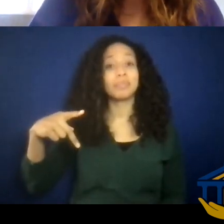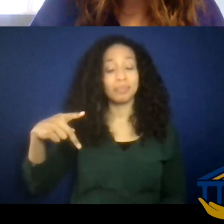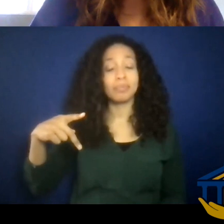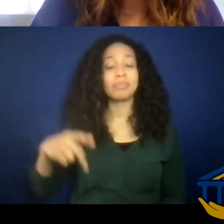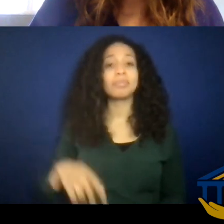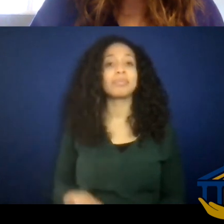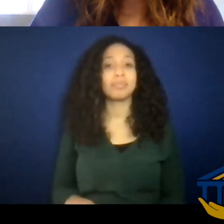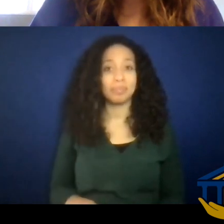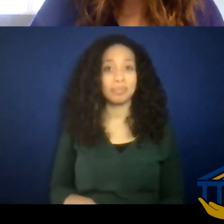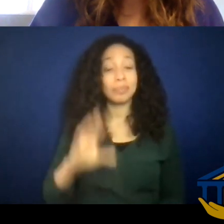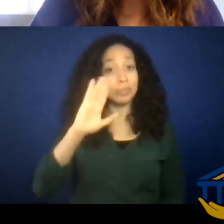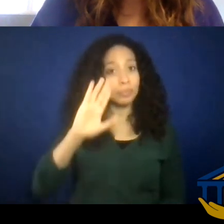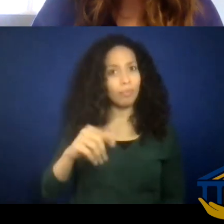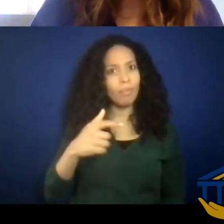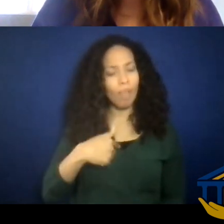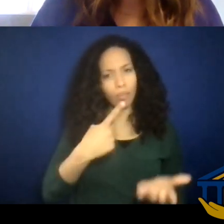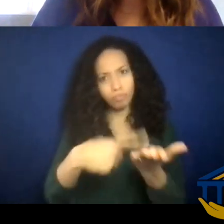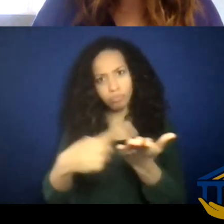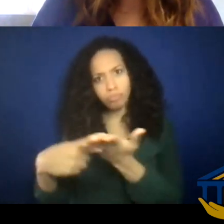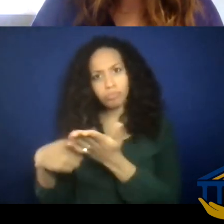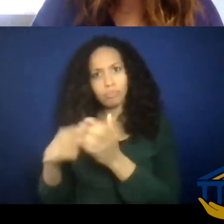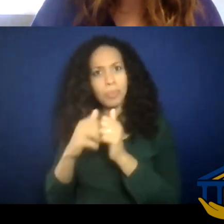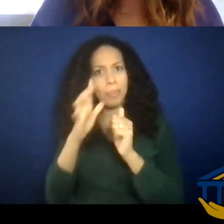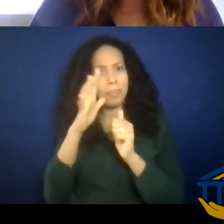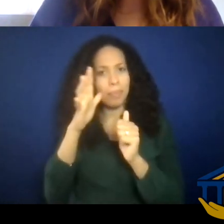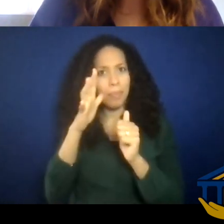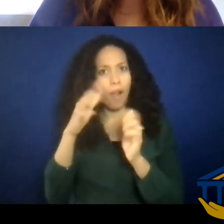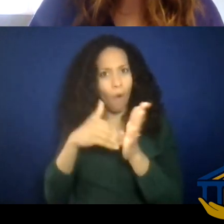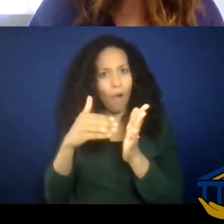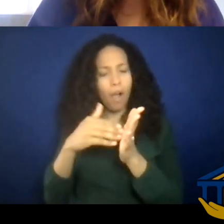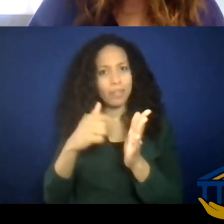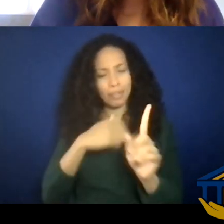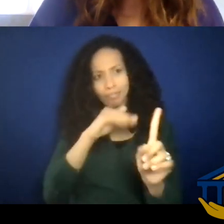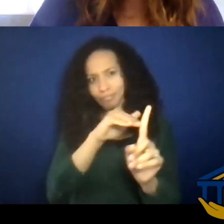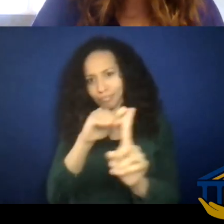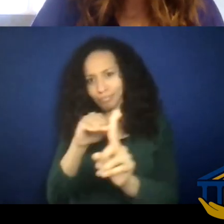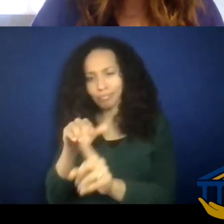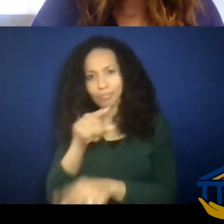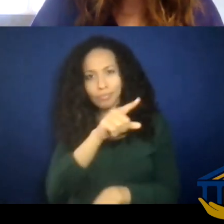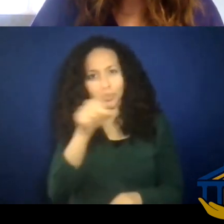about remembering that they are the expert on their child. You are the one who sees your